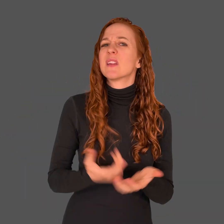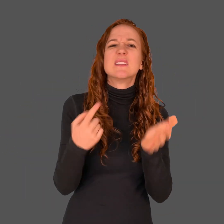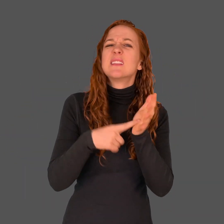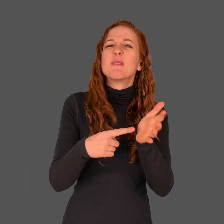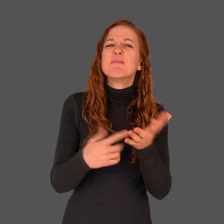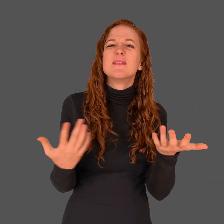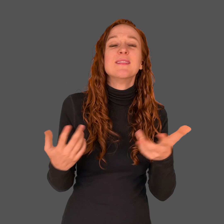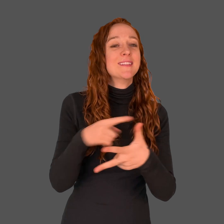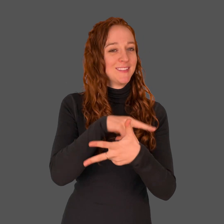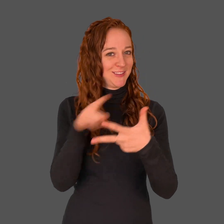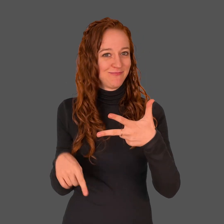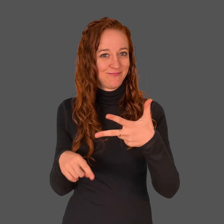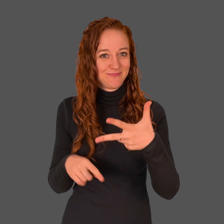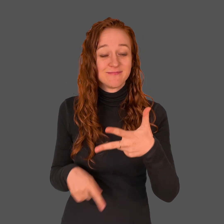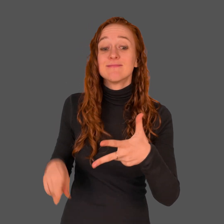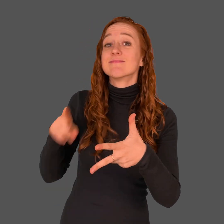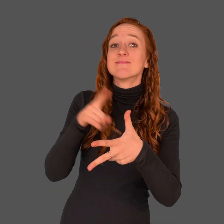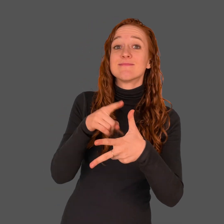I will share three examples of how ants work together.